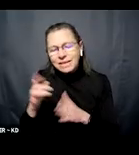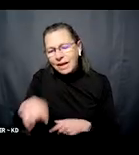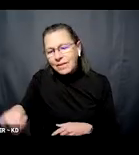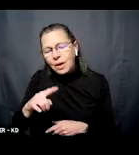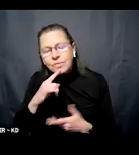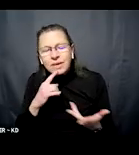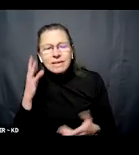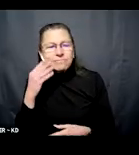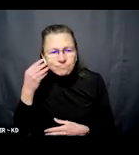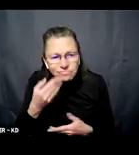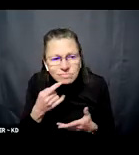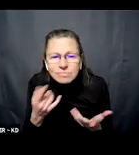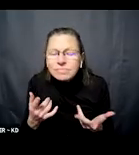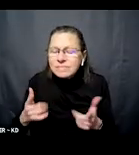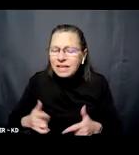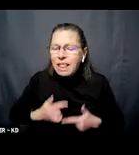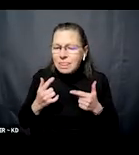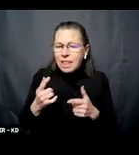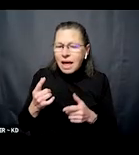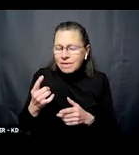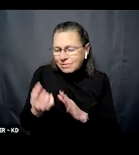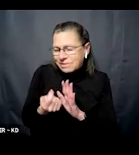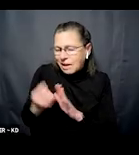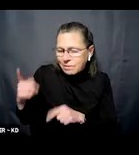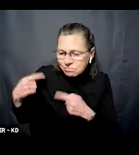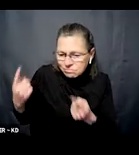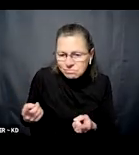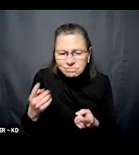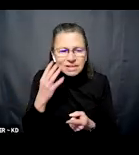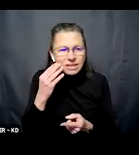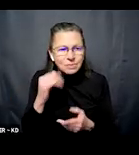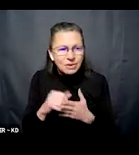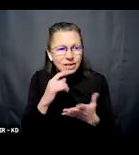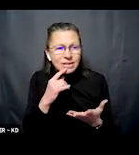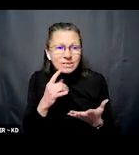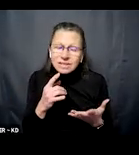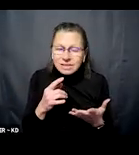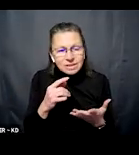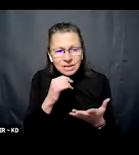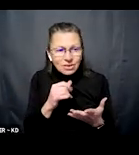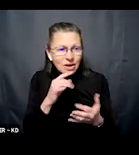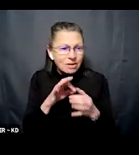exposure to trauma often have more difficulty adhering to HIV medication, staying in care,